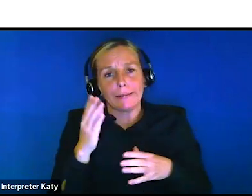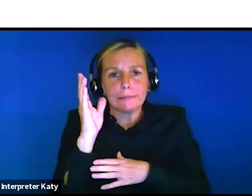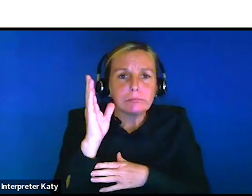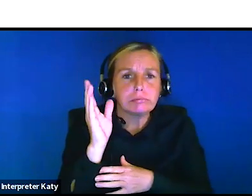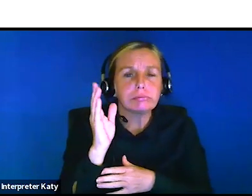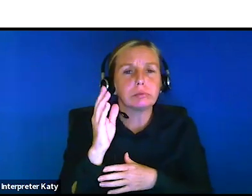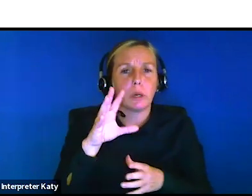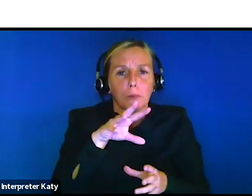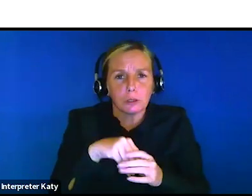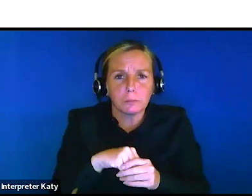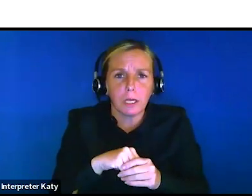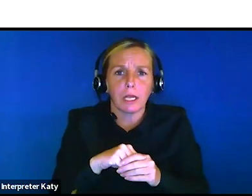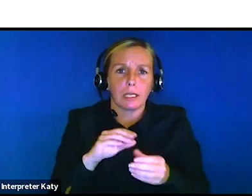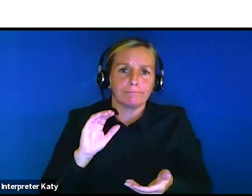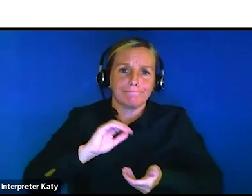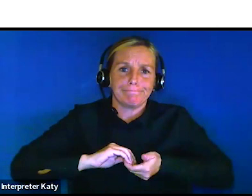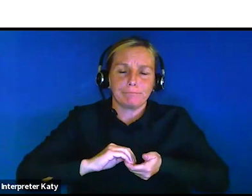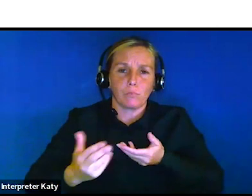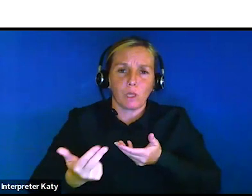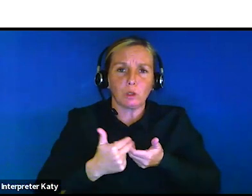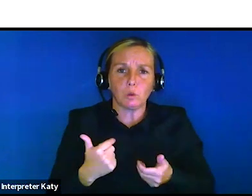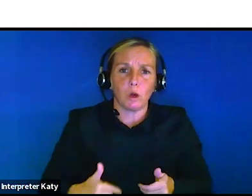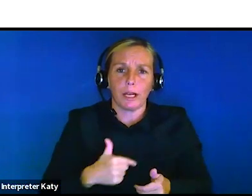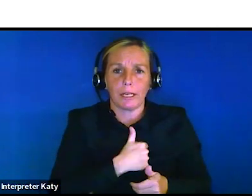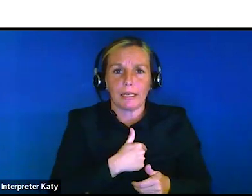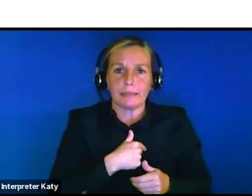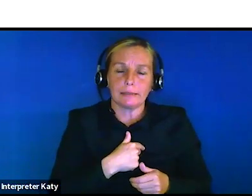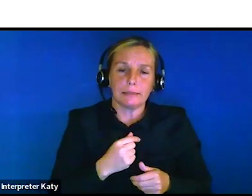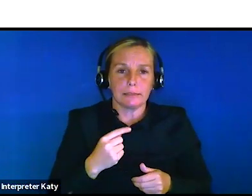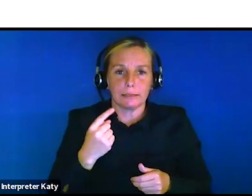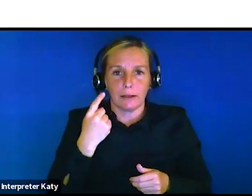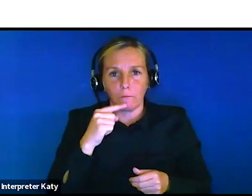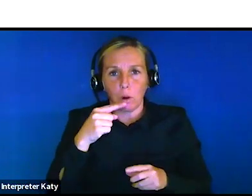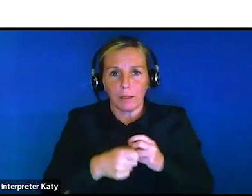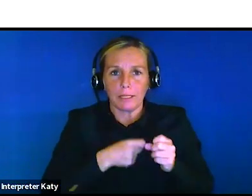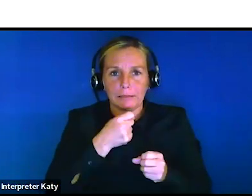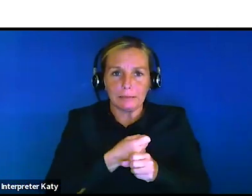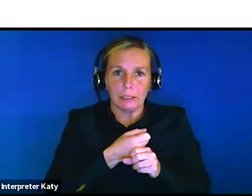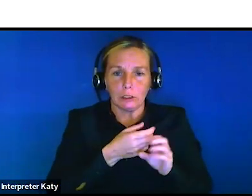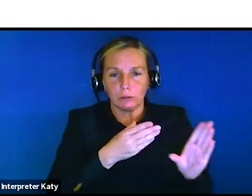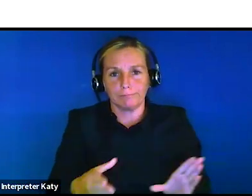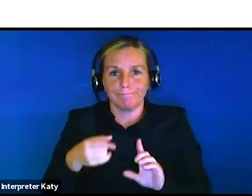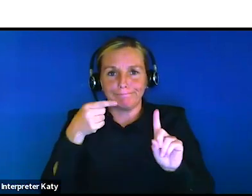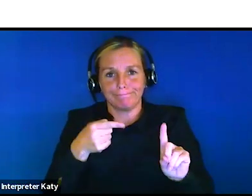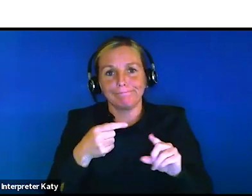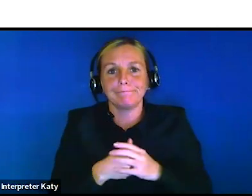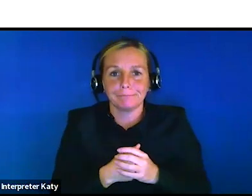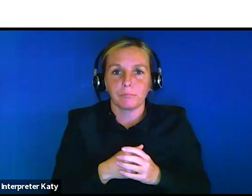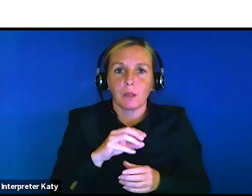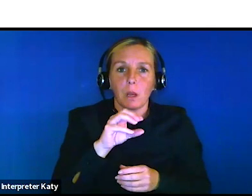and partnering with us on this initiative for this year. So Monica and Brian and Rob